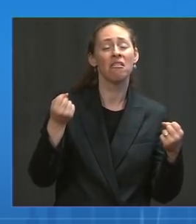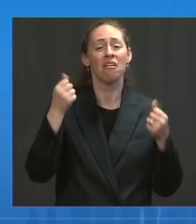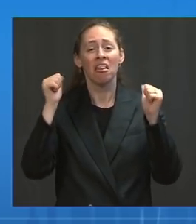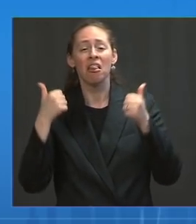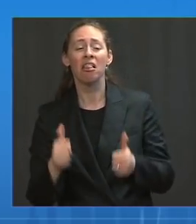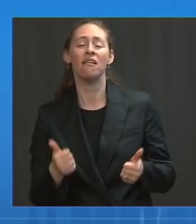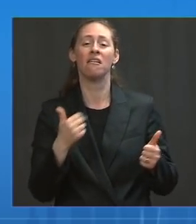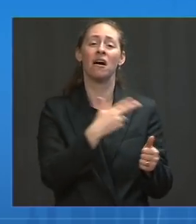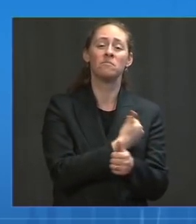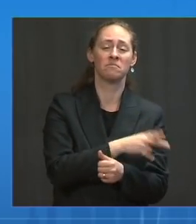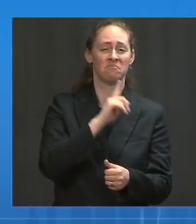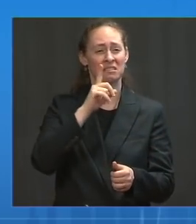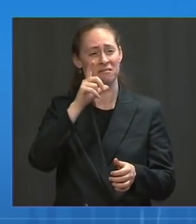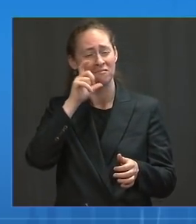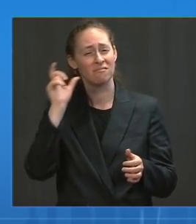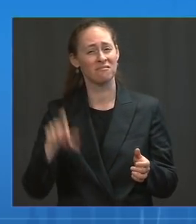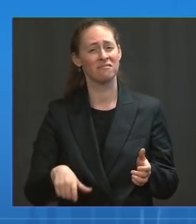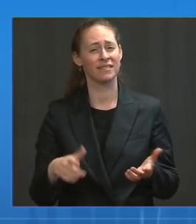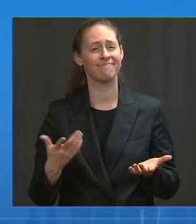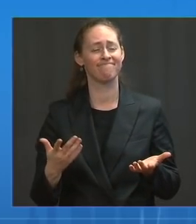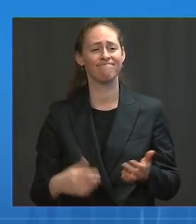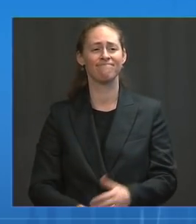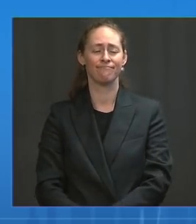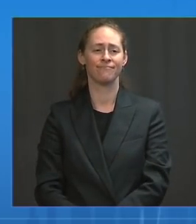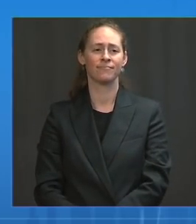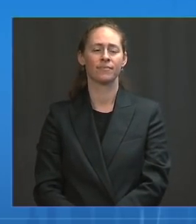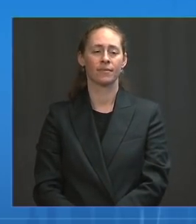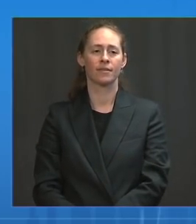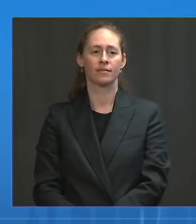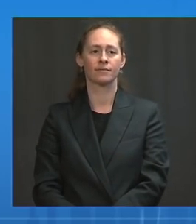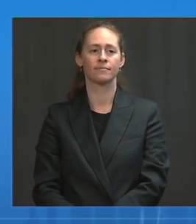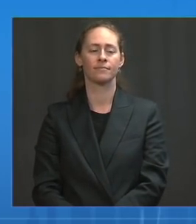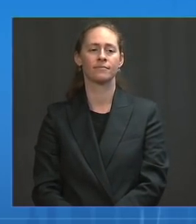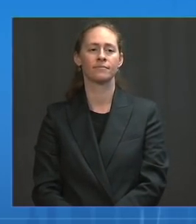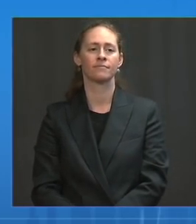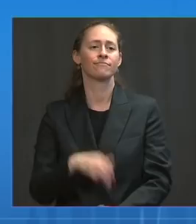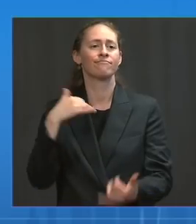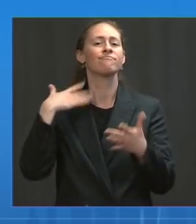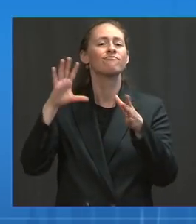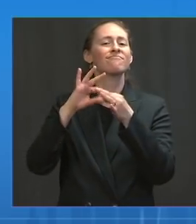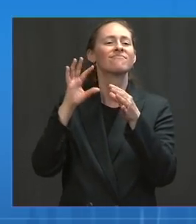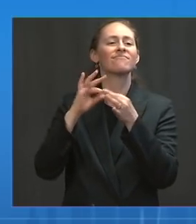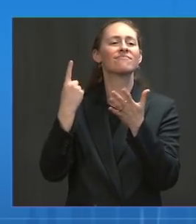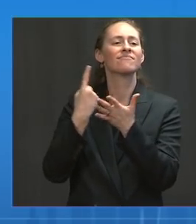Indeed, as I stated last week, preliminary data from several states over the last few months